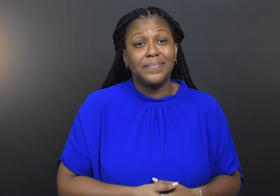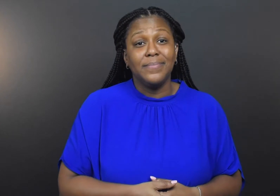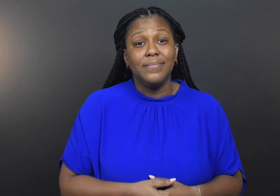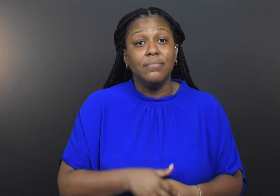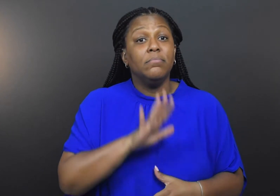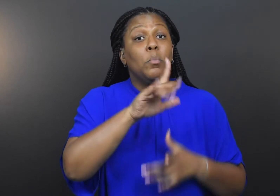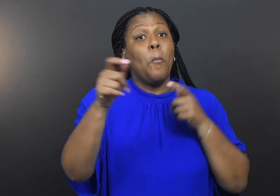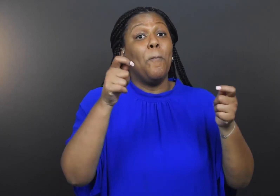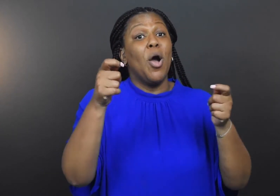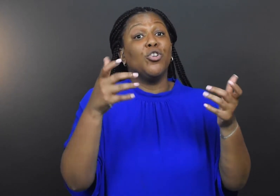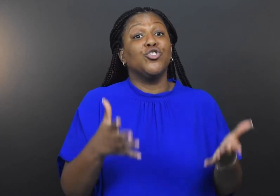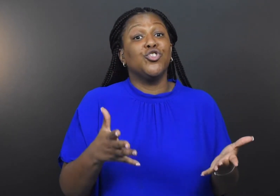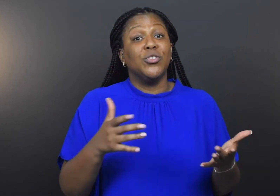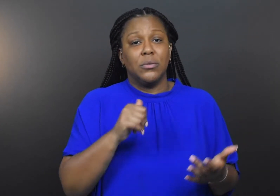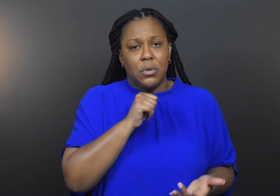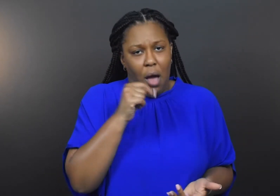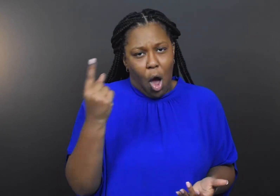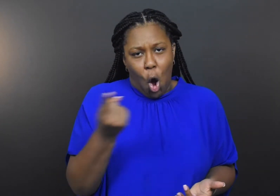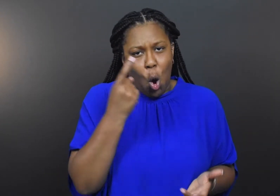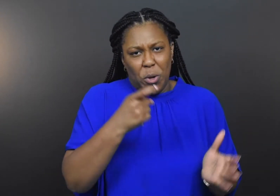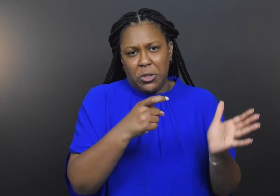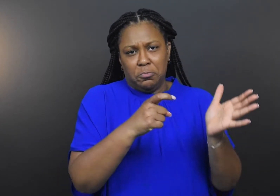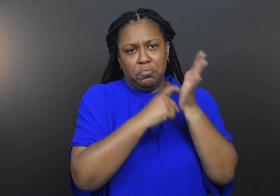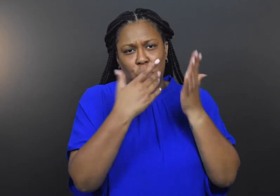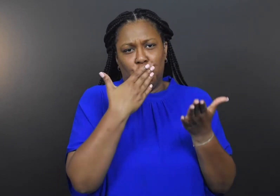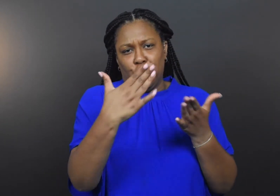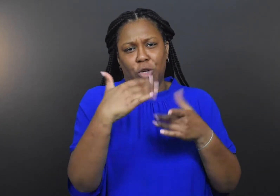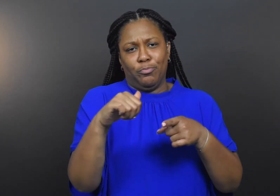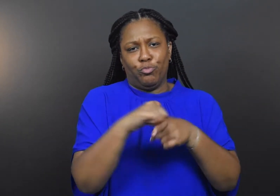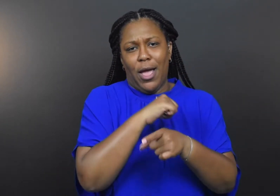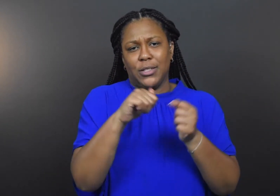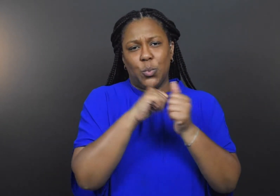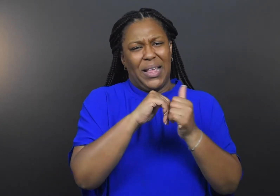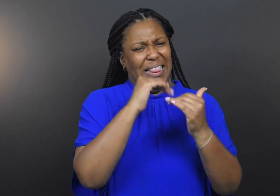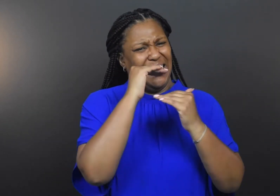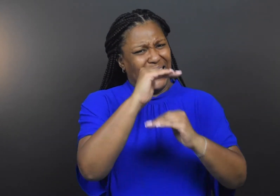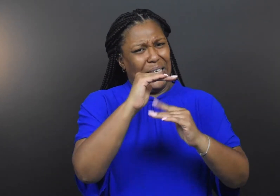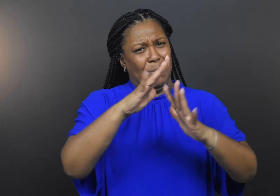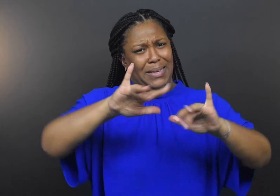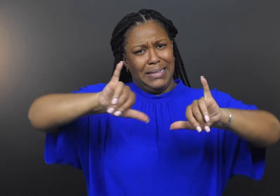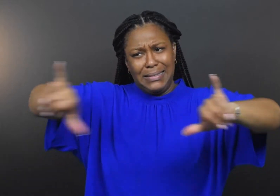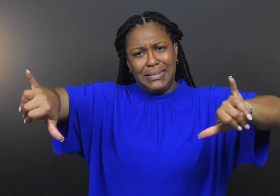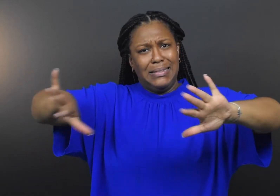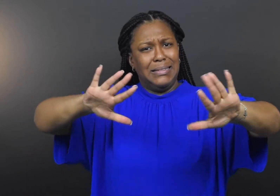Their managers don’t always mandate good practices to limit exposure to COVID-19.